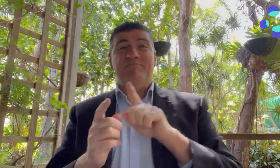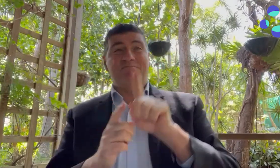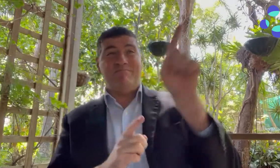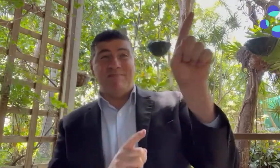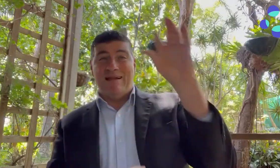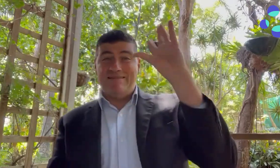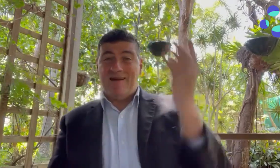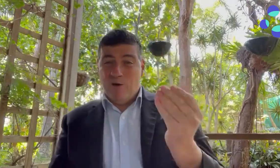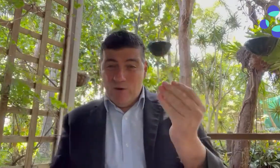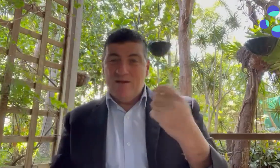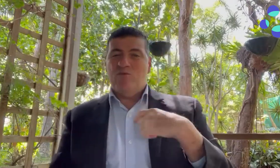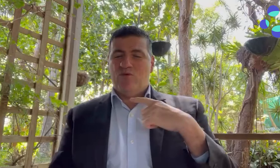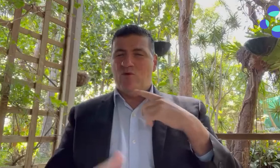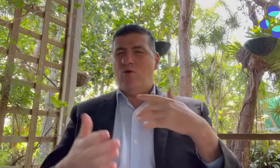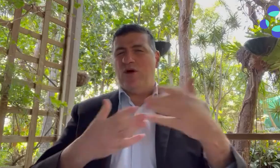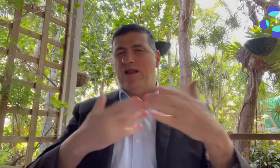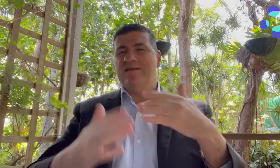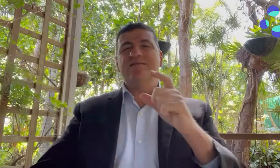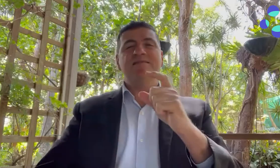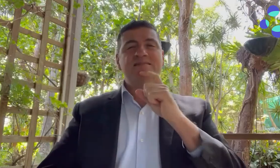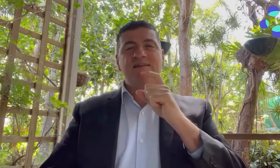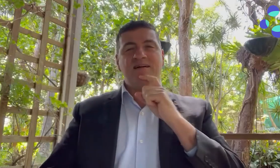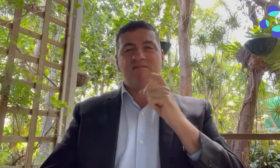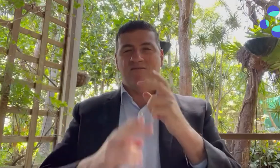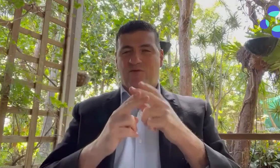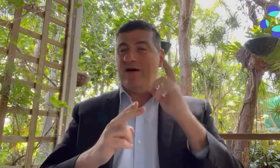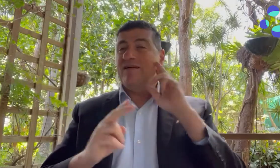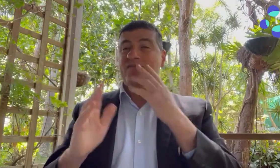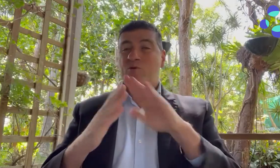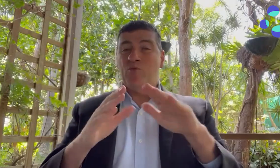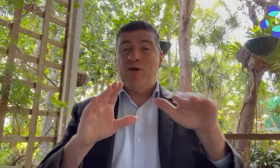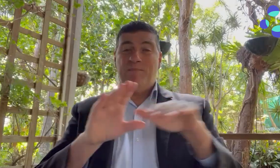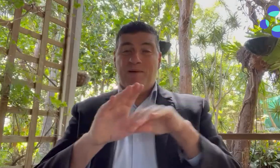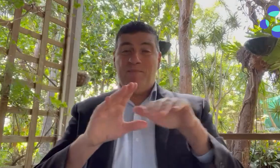In Darwin we’re organising a dinner for our Deaf community members